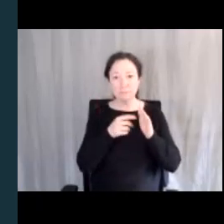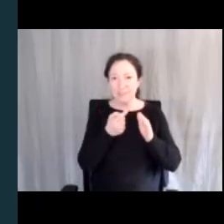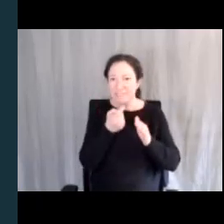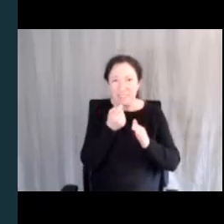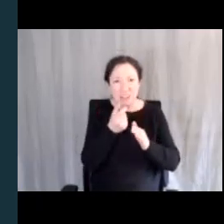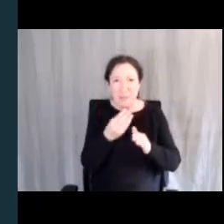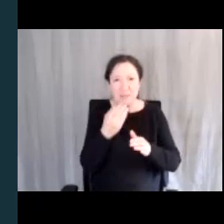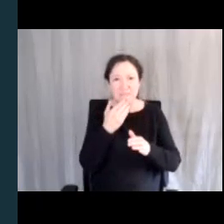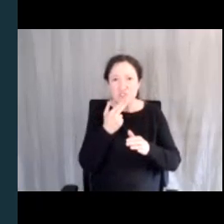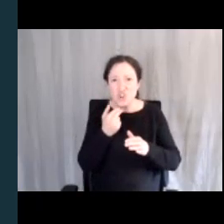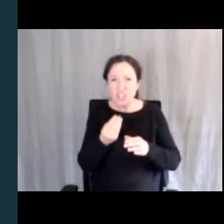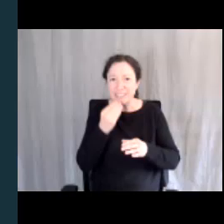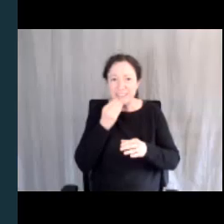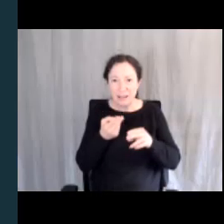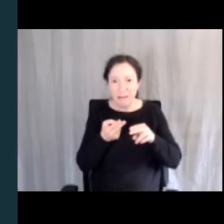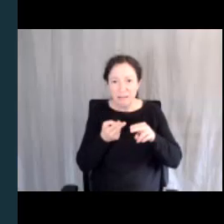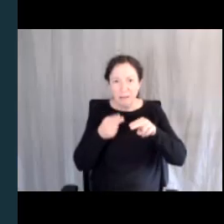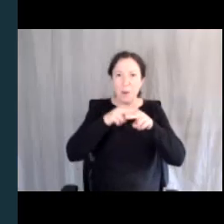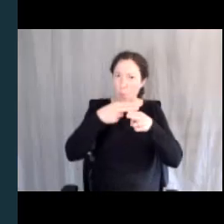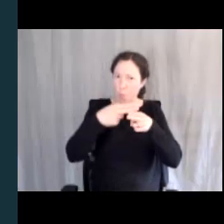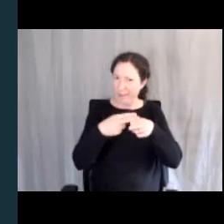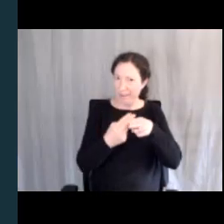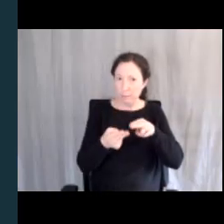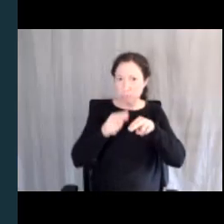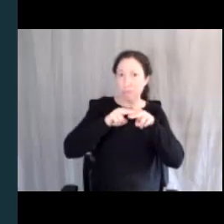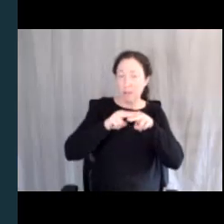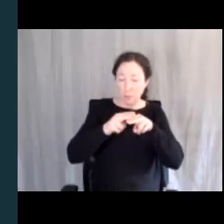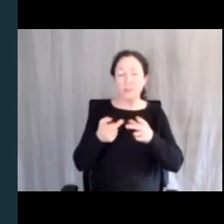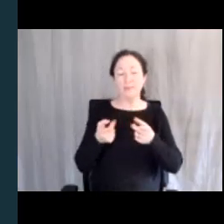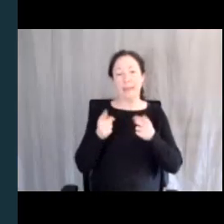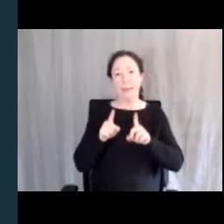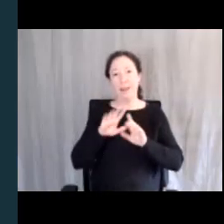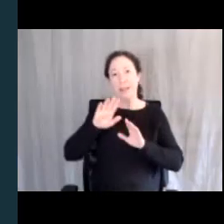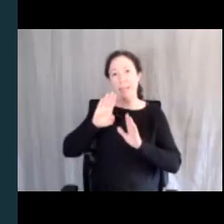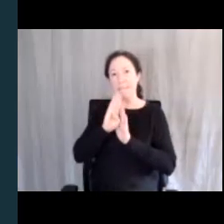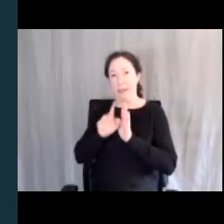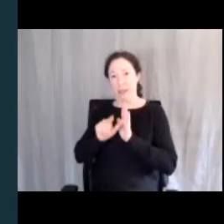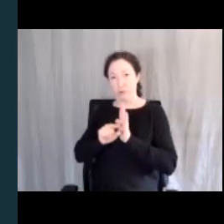and I'm not even eating, eating anything. It's what's happening in the background to stabilize glucose